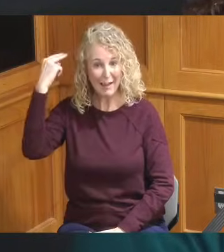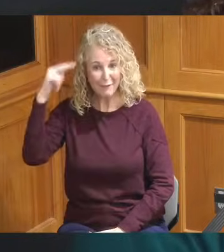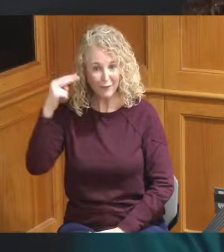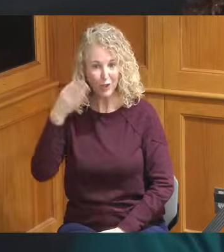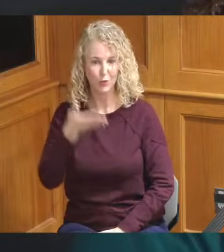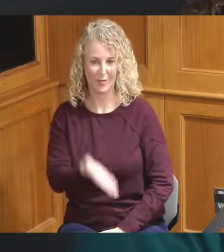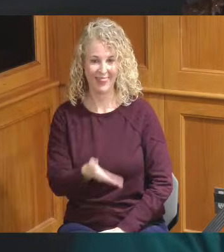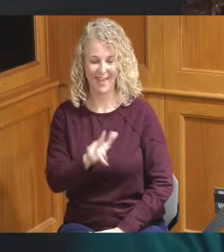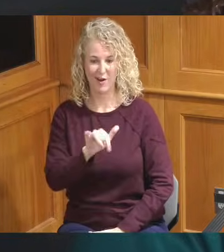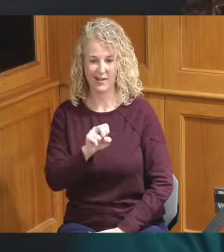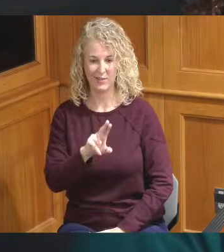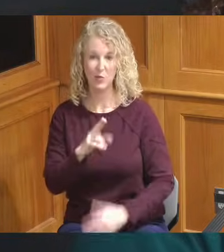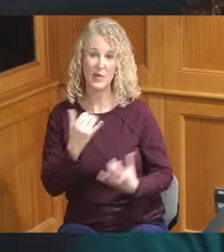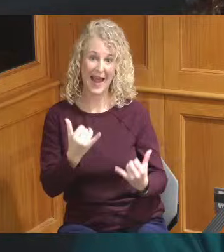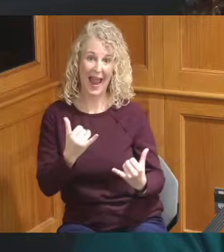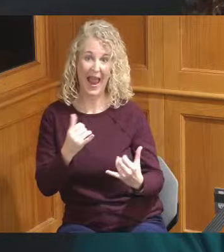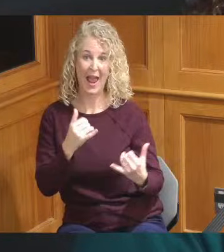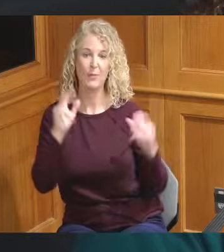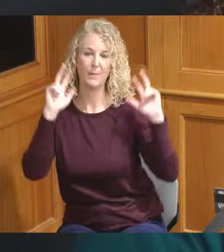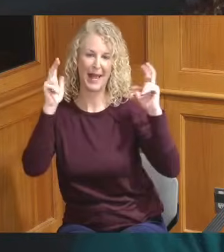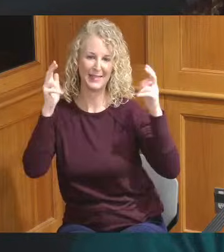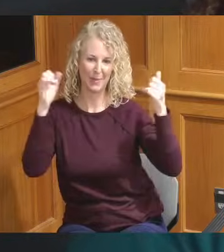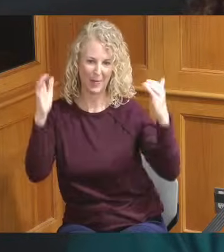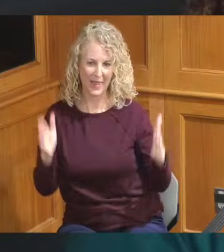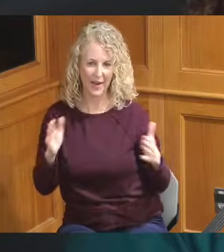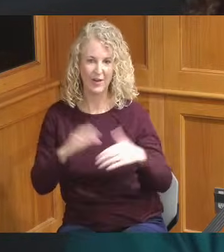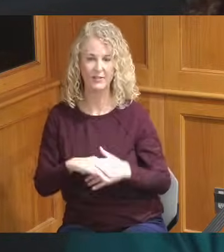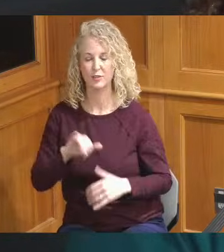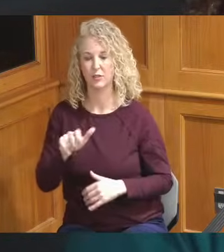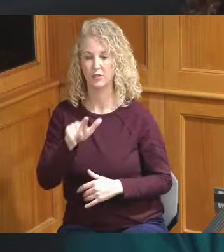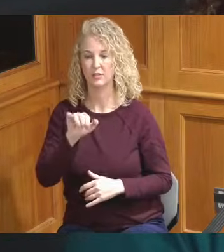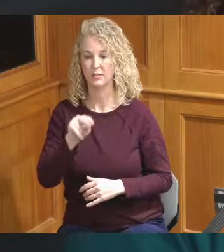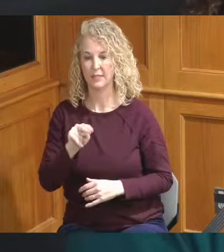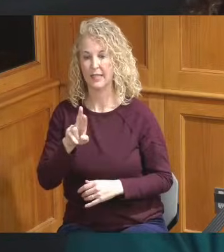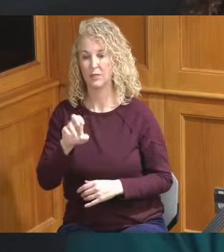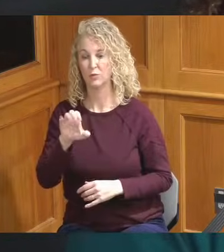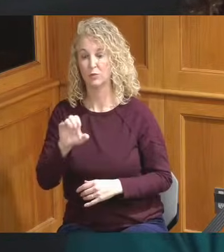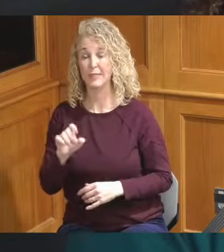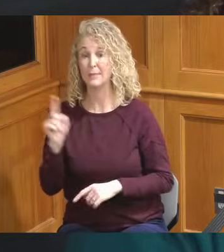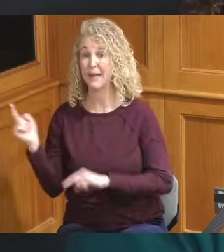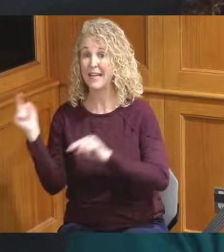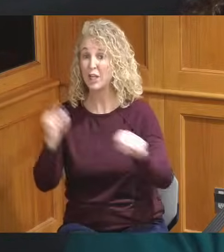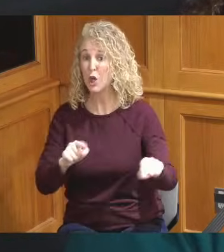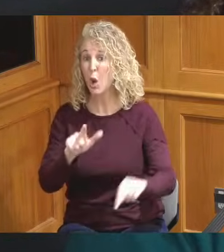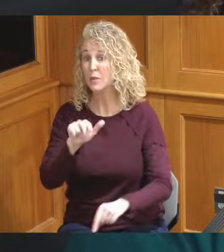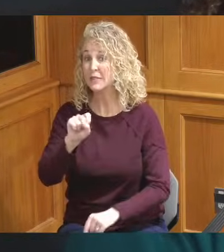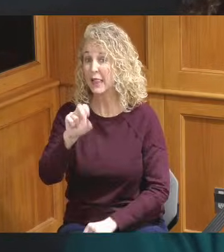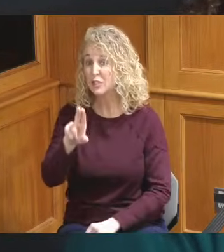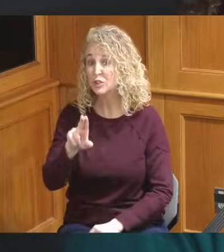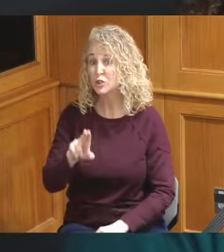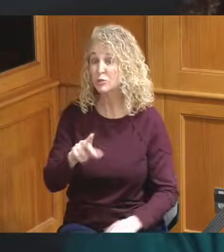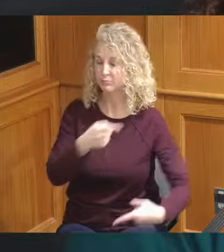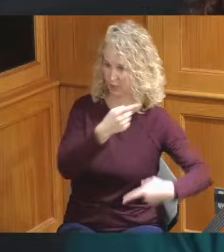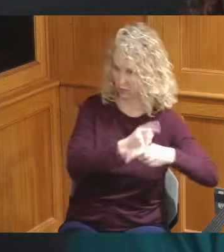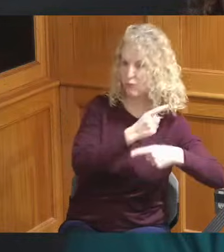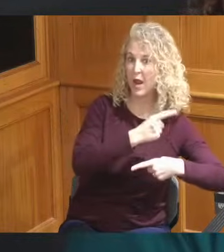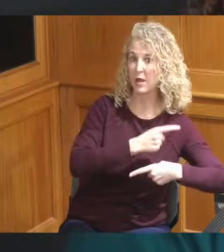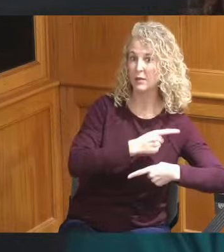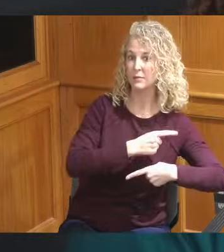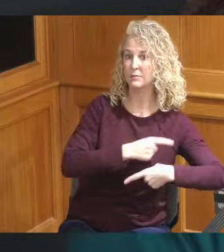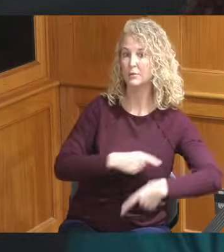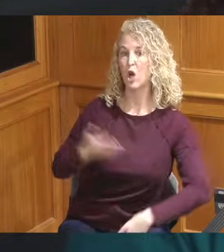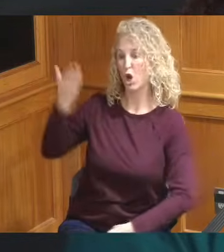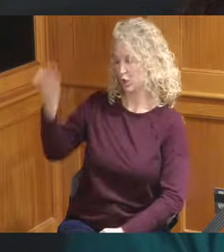LSU, uh, playing basketball, Jaylen Reece, but the reason he can go to LSU is because of Betty